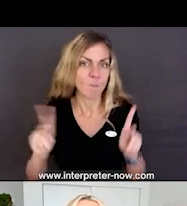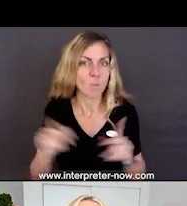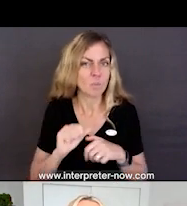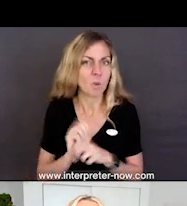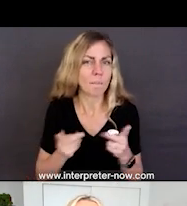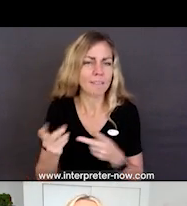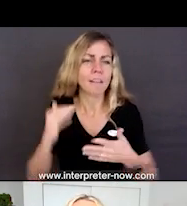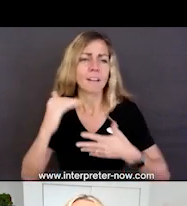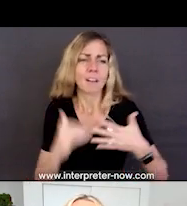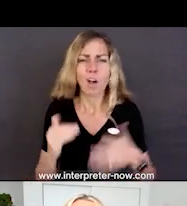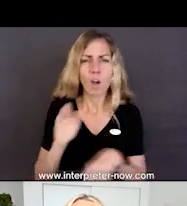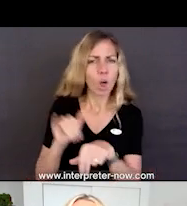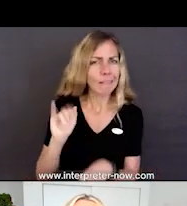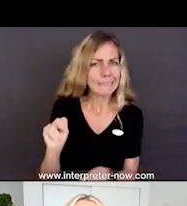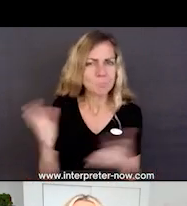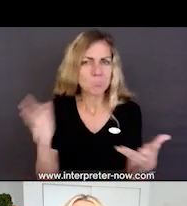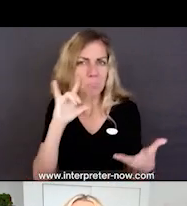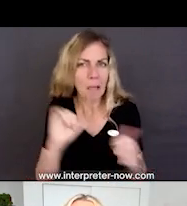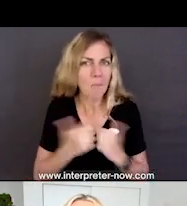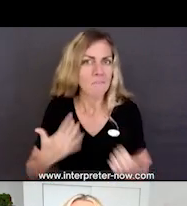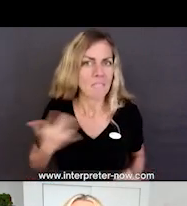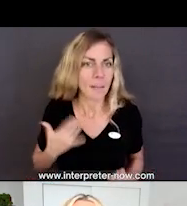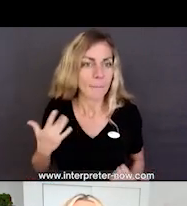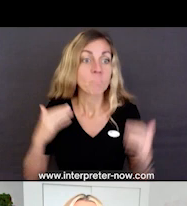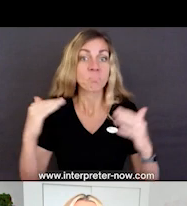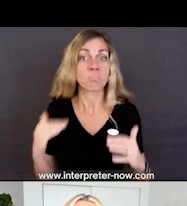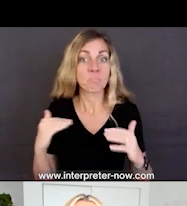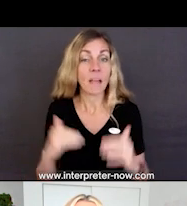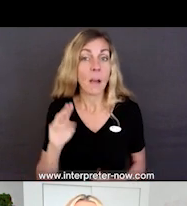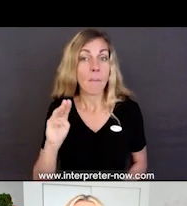Then we'll talk about calling each other; what does that look like, what does that feel like?